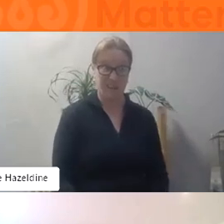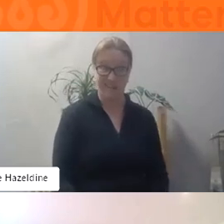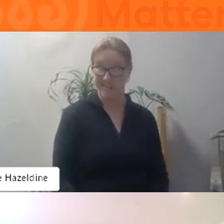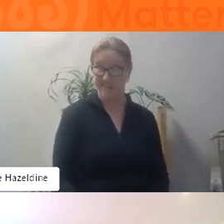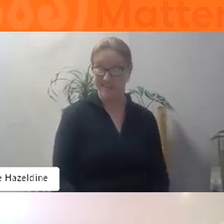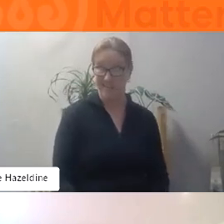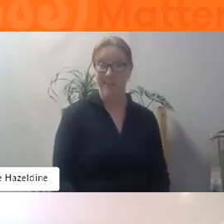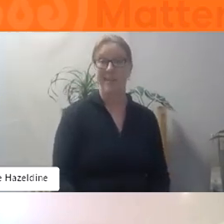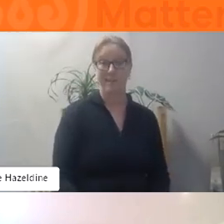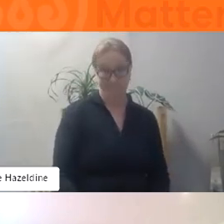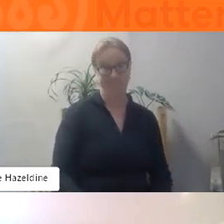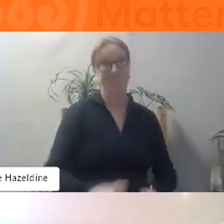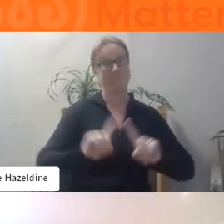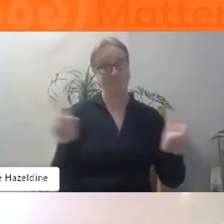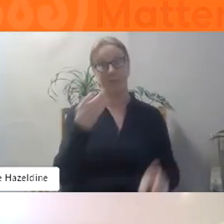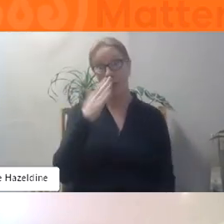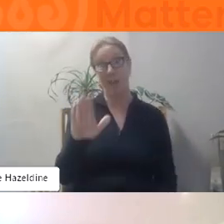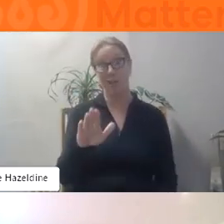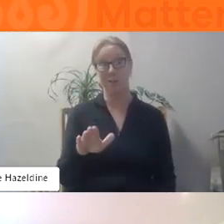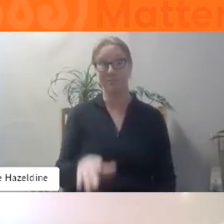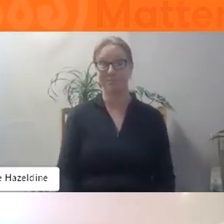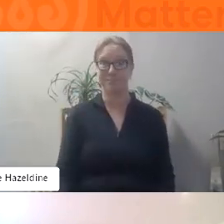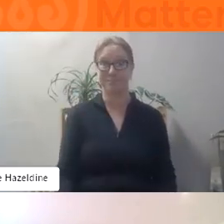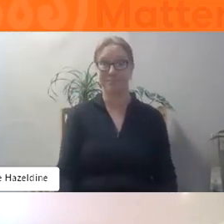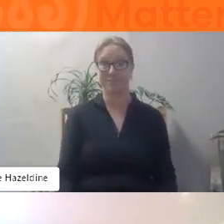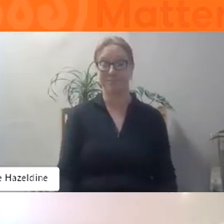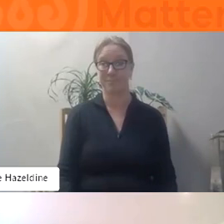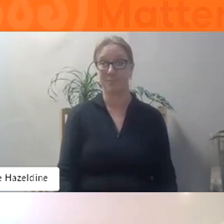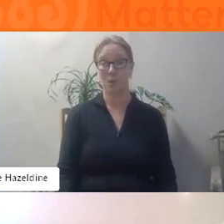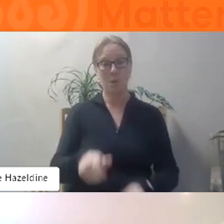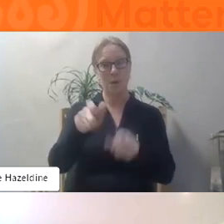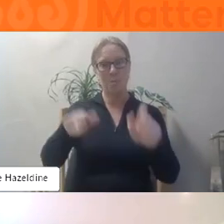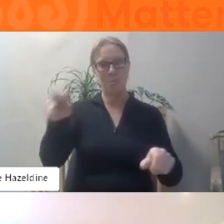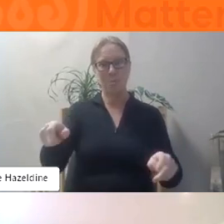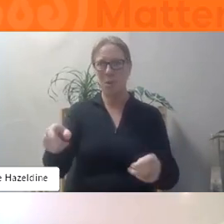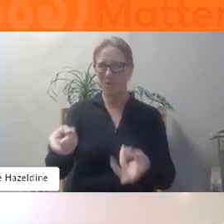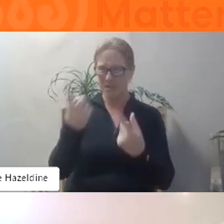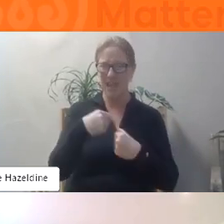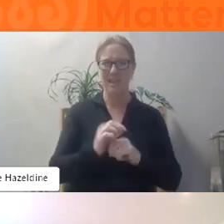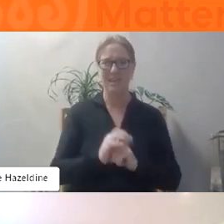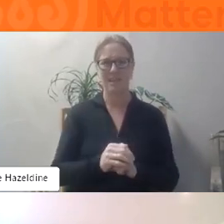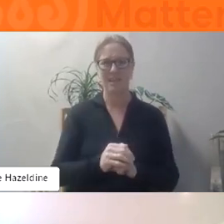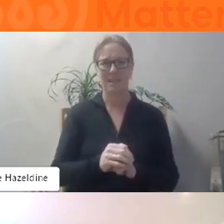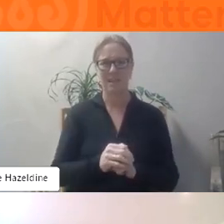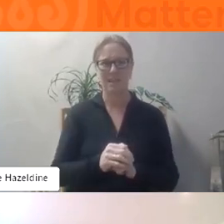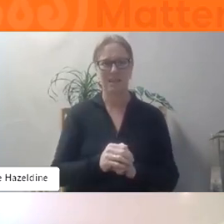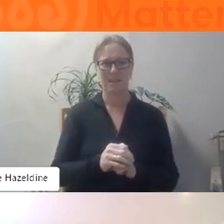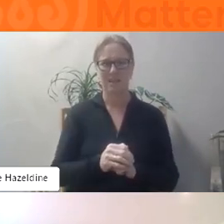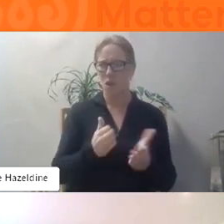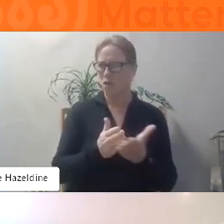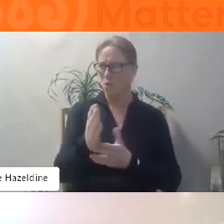different attitudes. So, as people have pointed out during today,